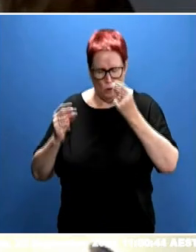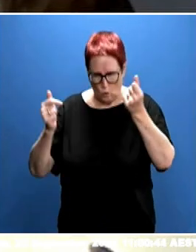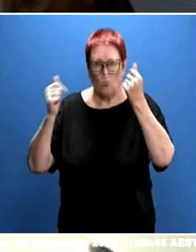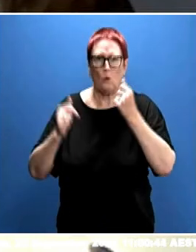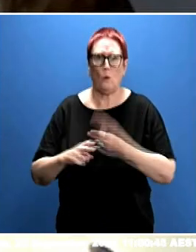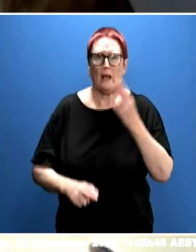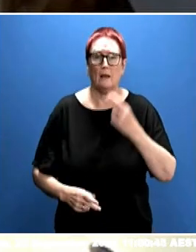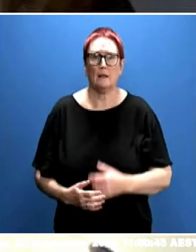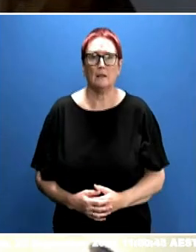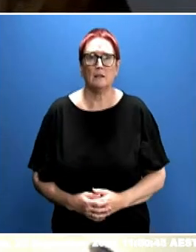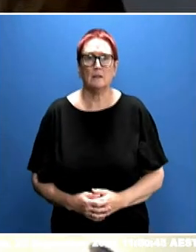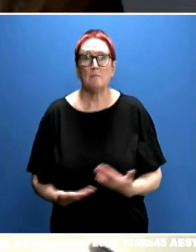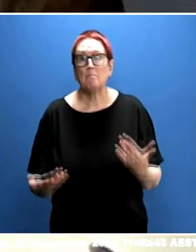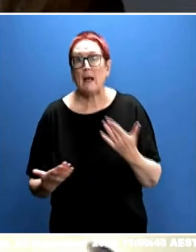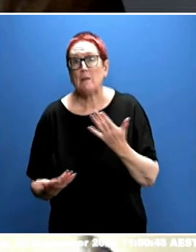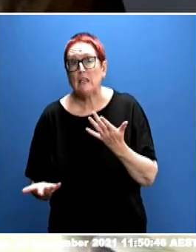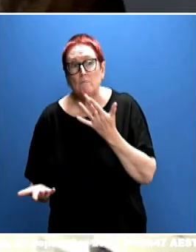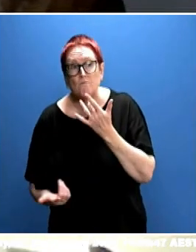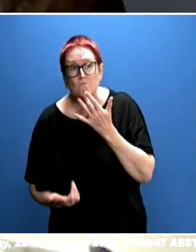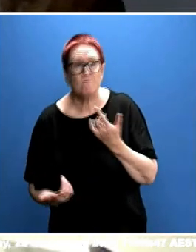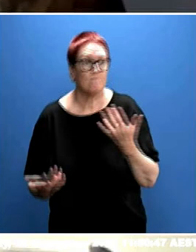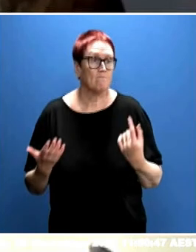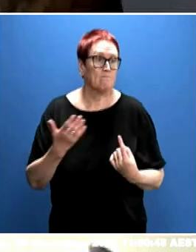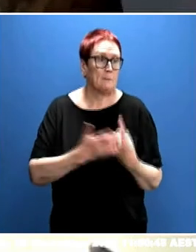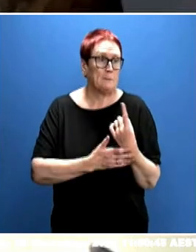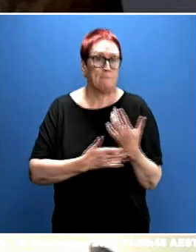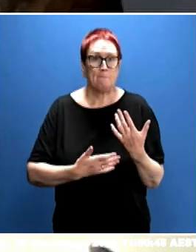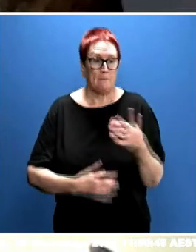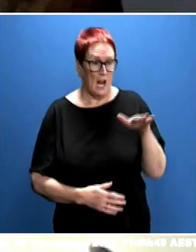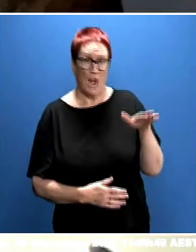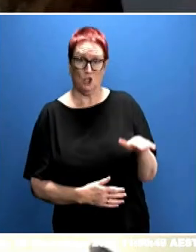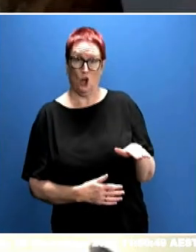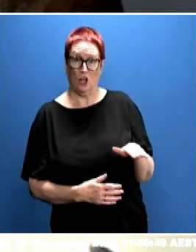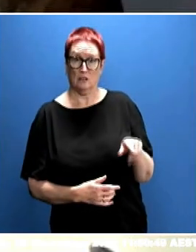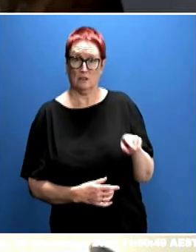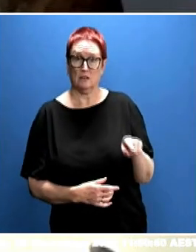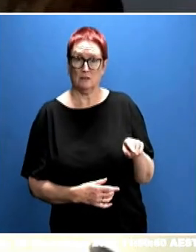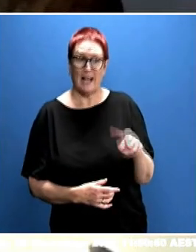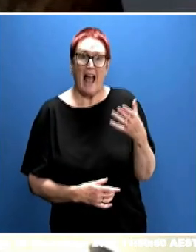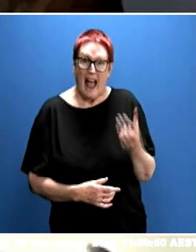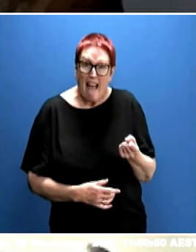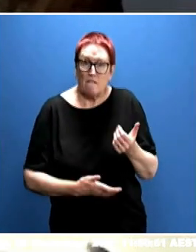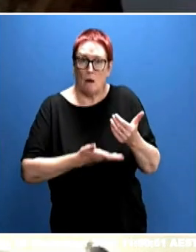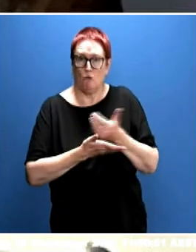So you may have a situation where a child is the subject of a protection order.